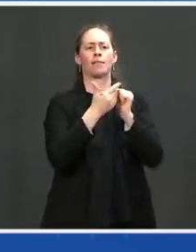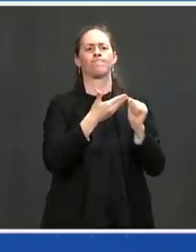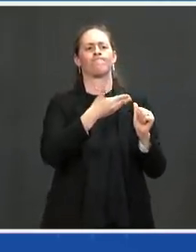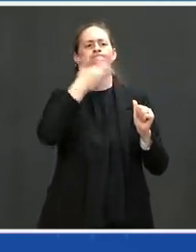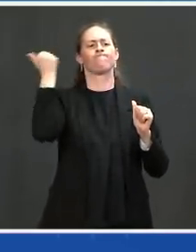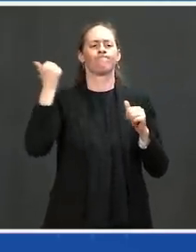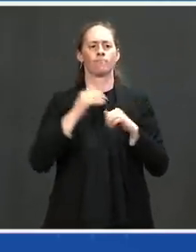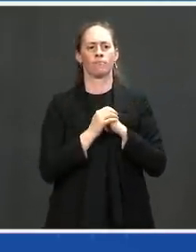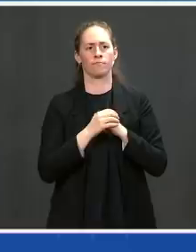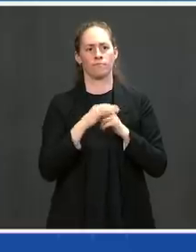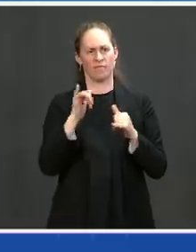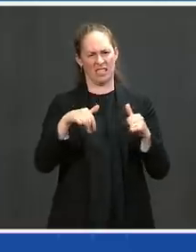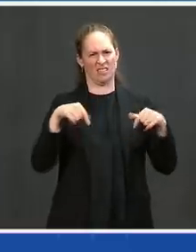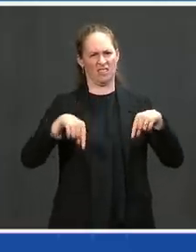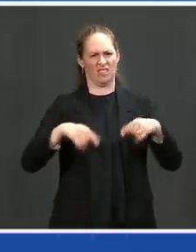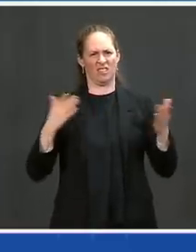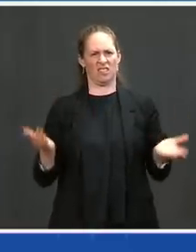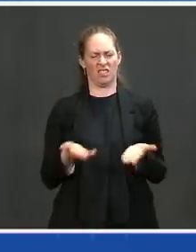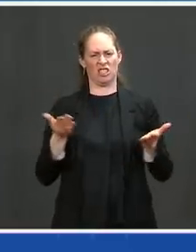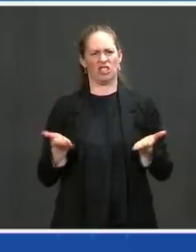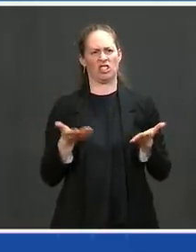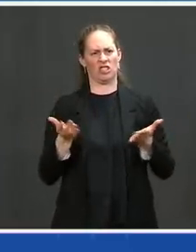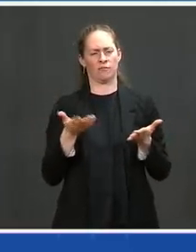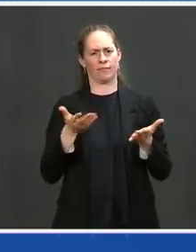we have -- we rank 13th globally in infrastructure.